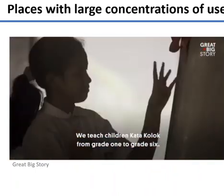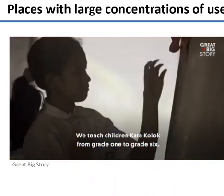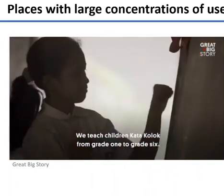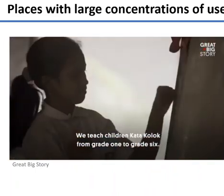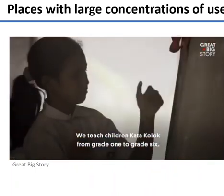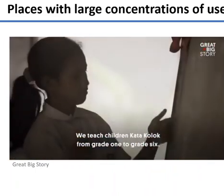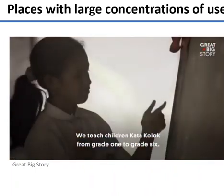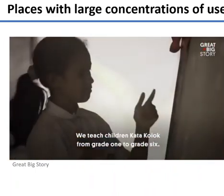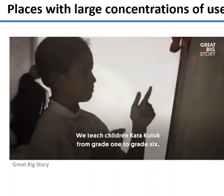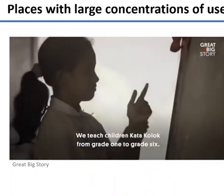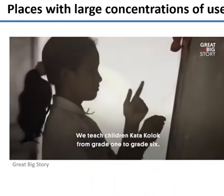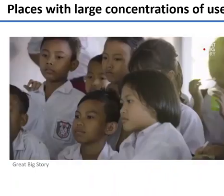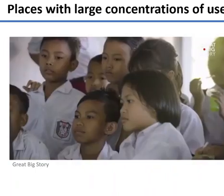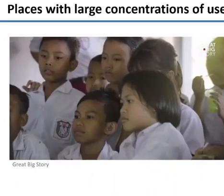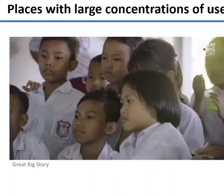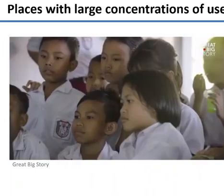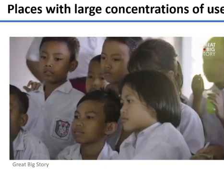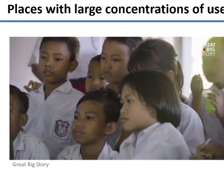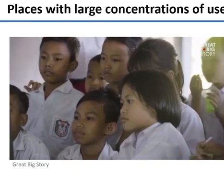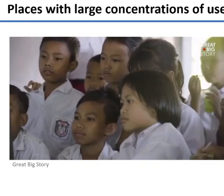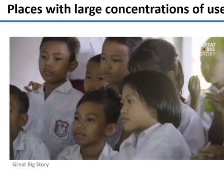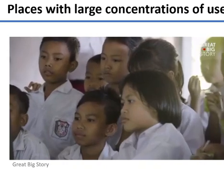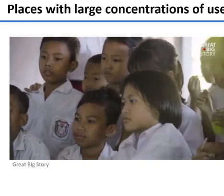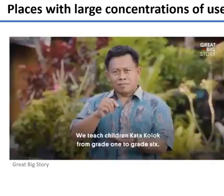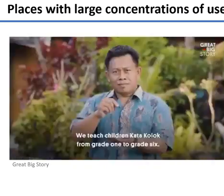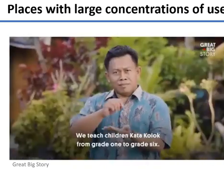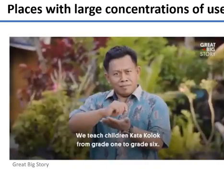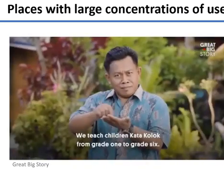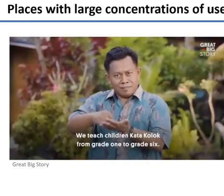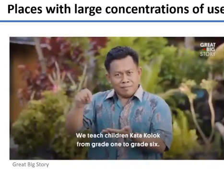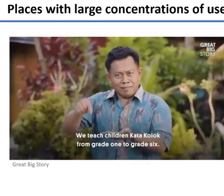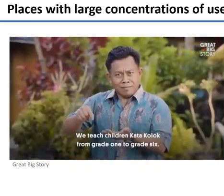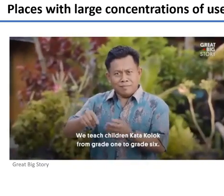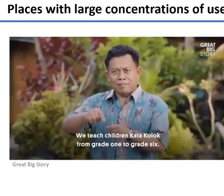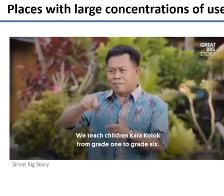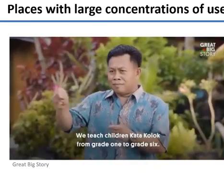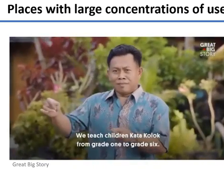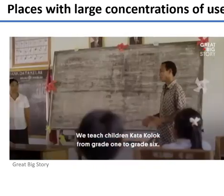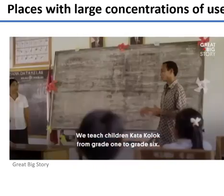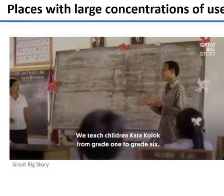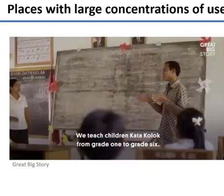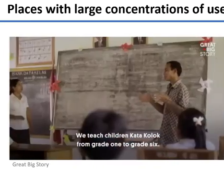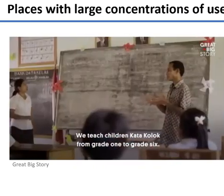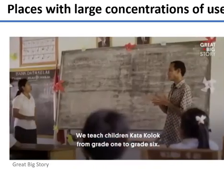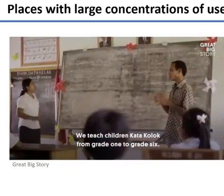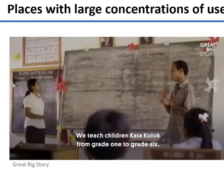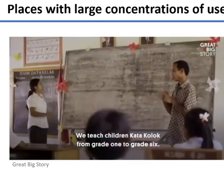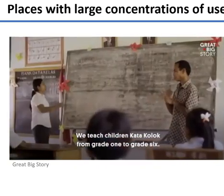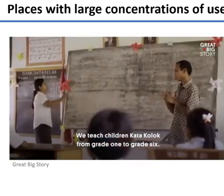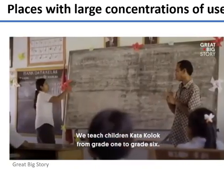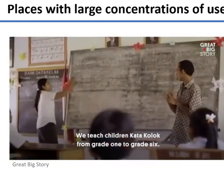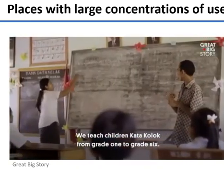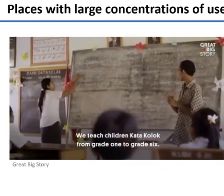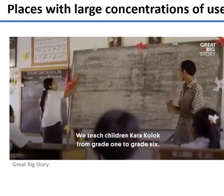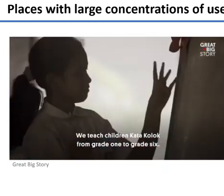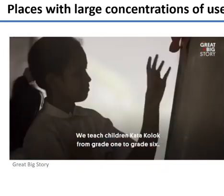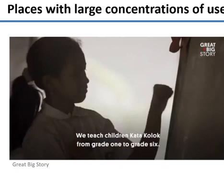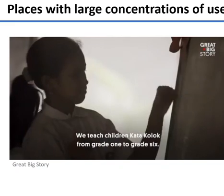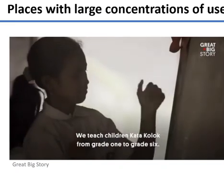there are larger concentration of children that are born deaf for example in the